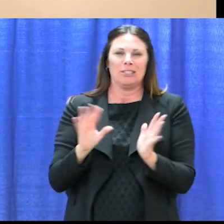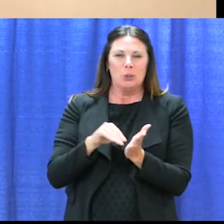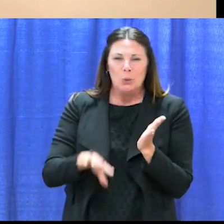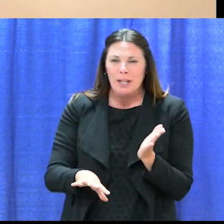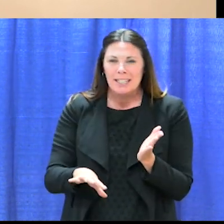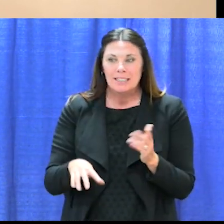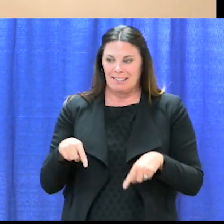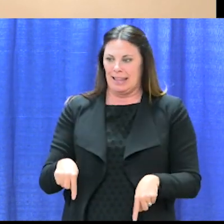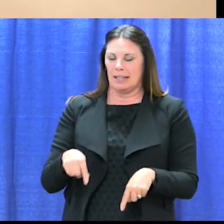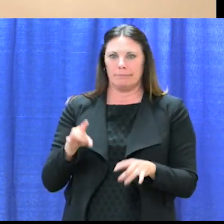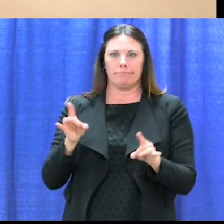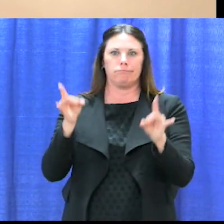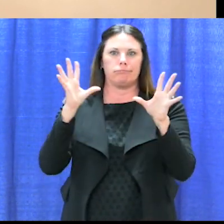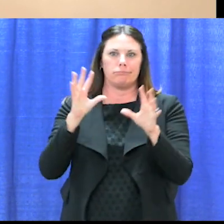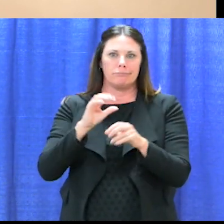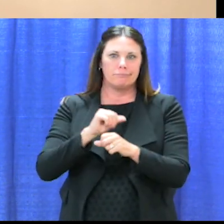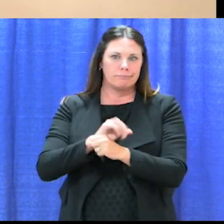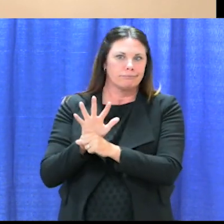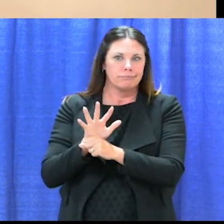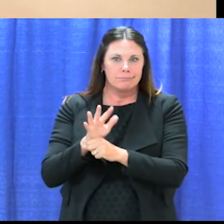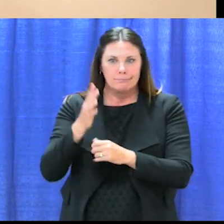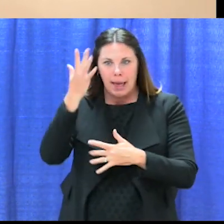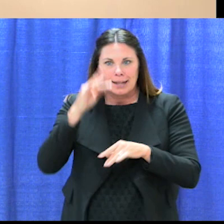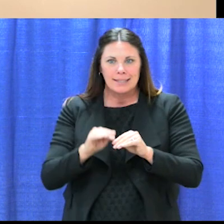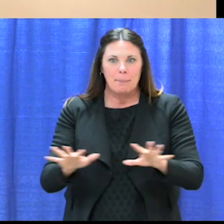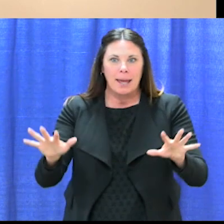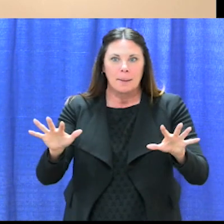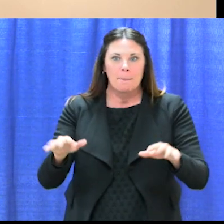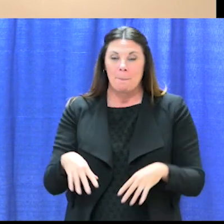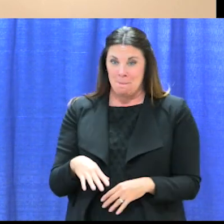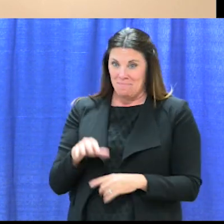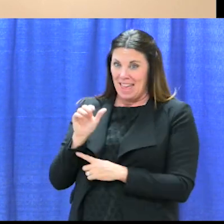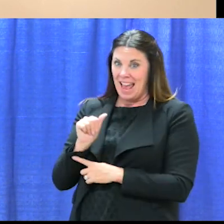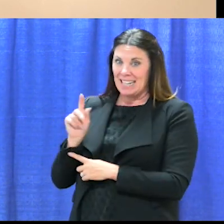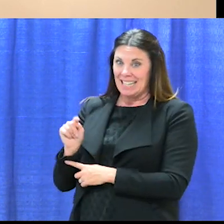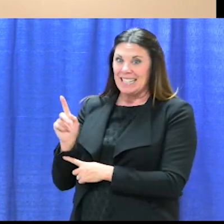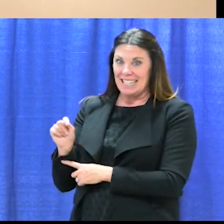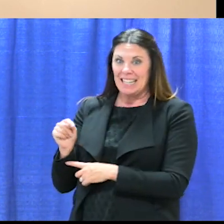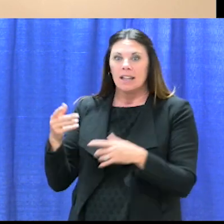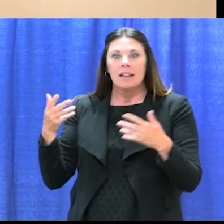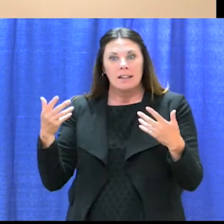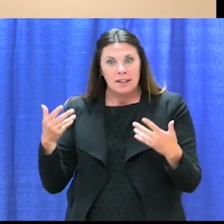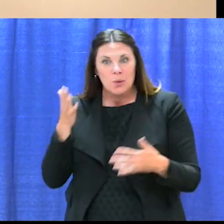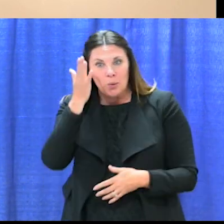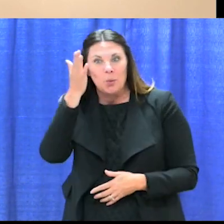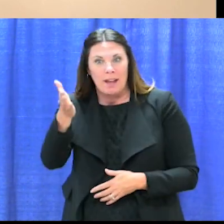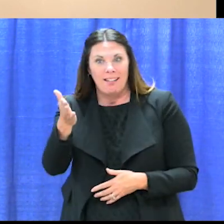And in fact to recognize their hard work AT&T is giving all of those employees a 20% bonus